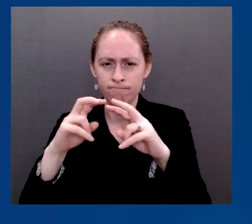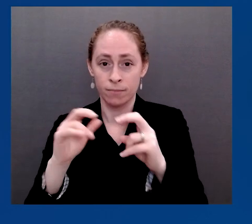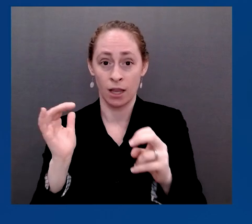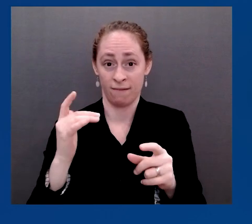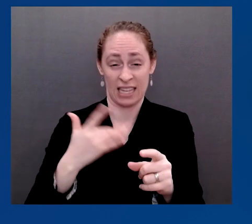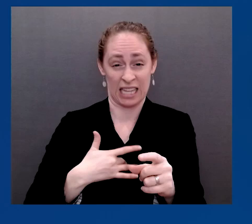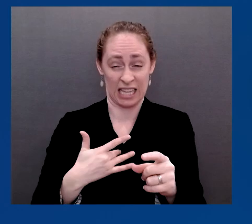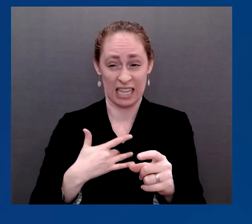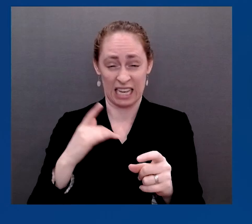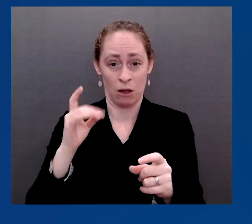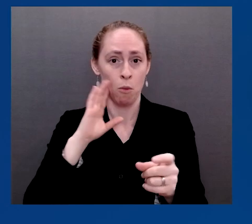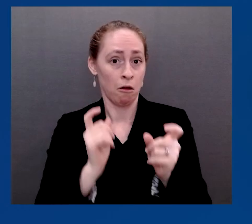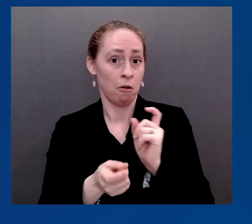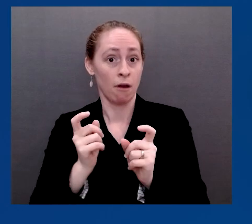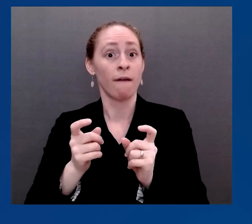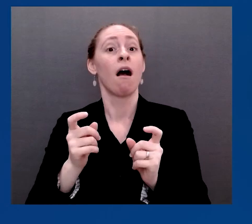Moderator: We'll go to Cheyenne Haslett at ABC News.